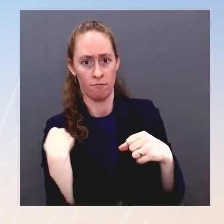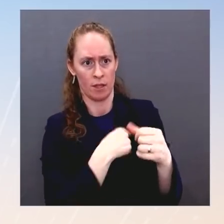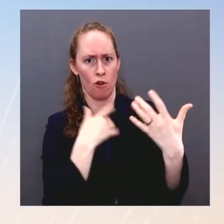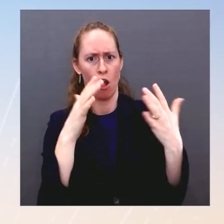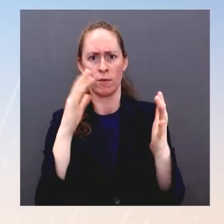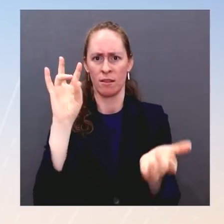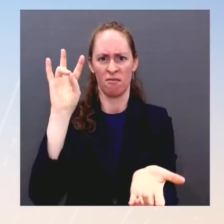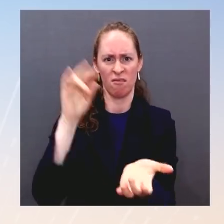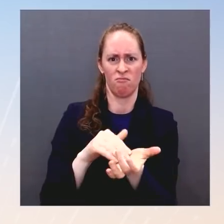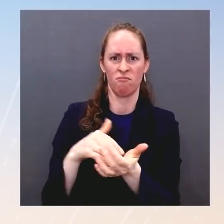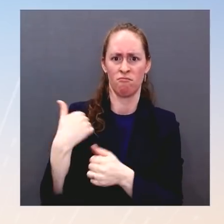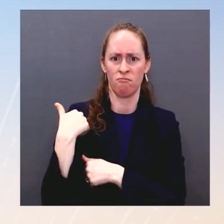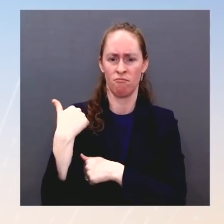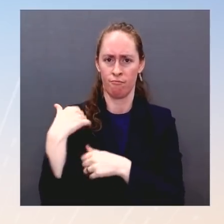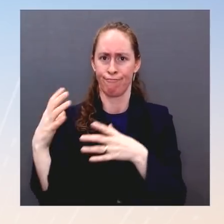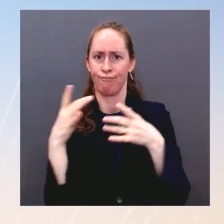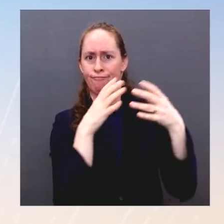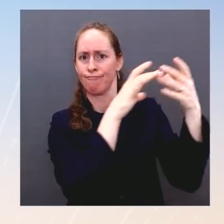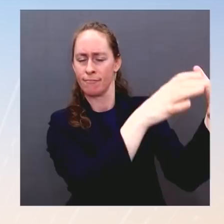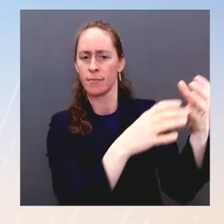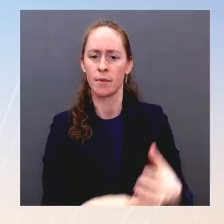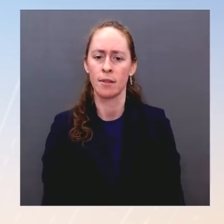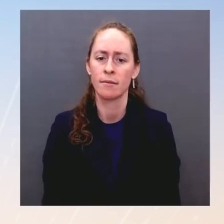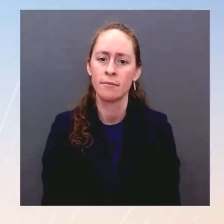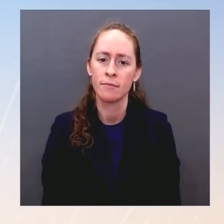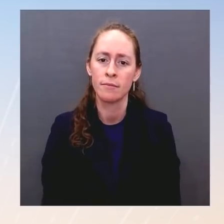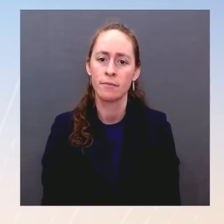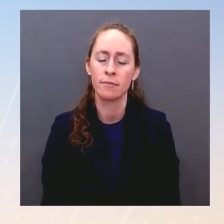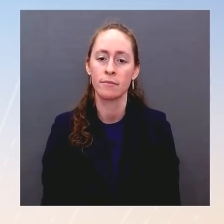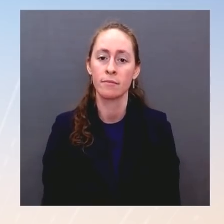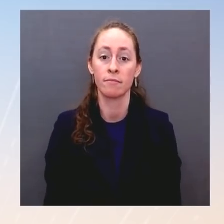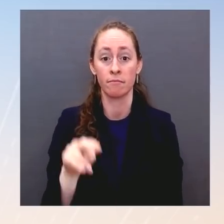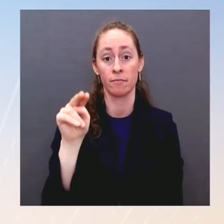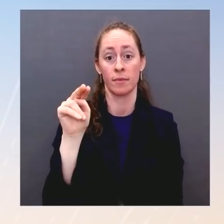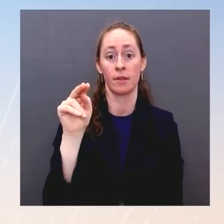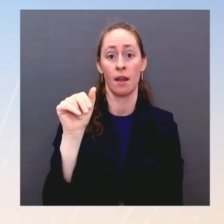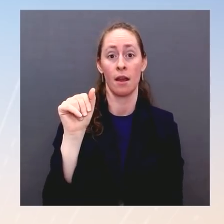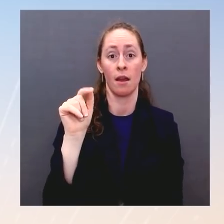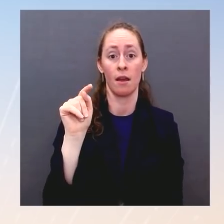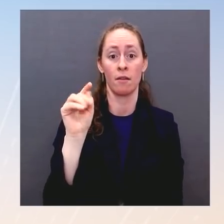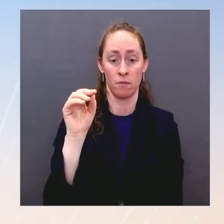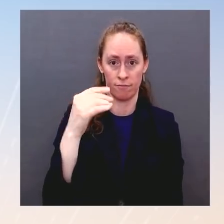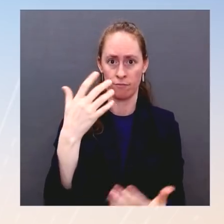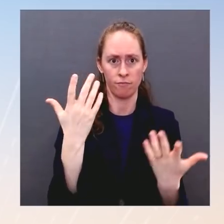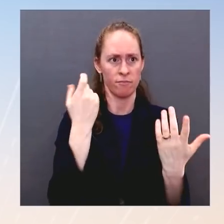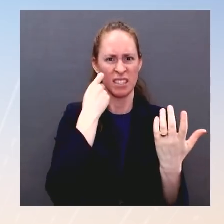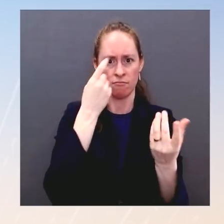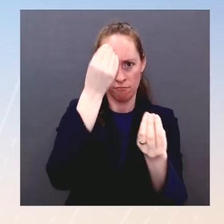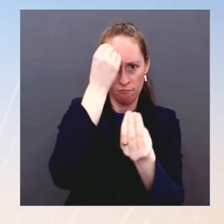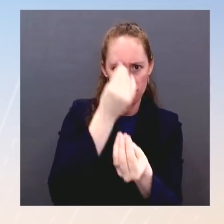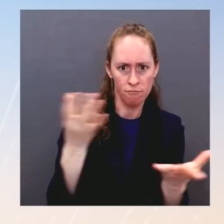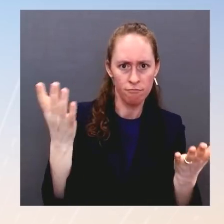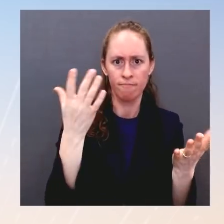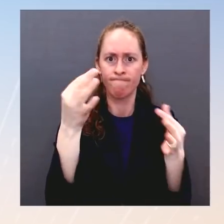made today by NATO. We are firm -- we will firmly stand behind our Article 5 obligations.